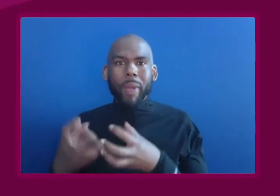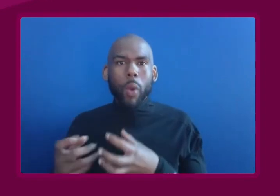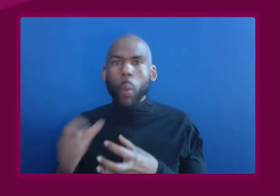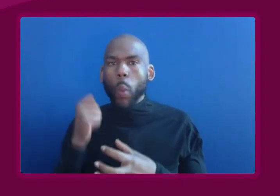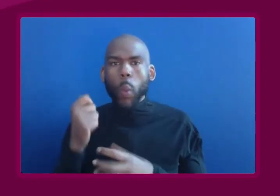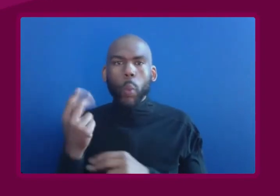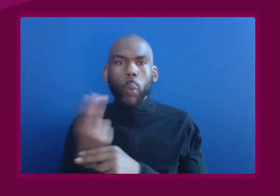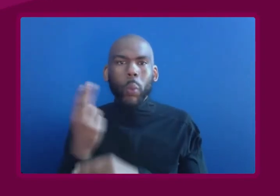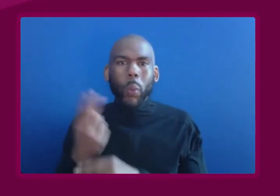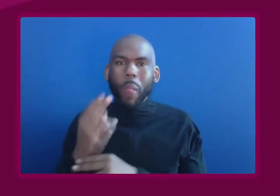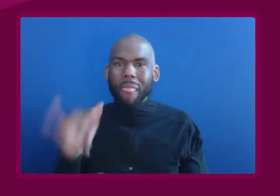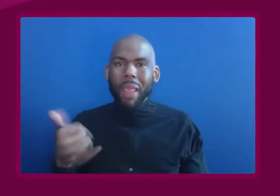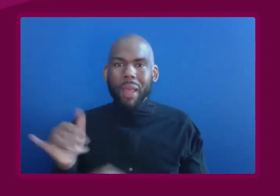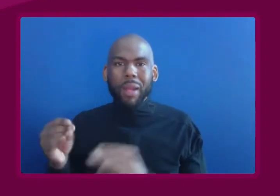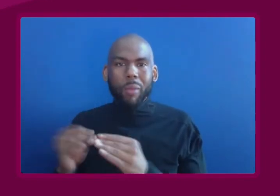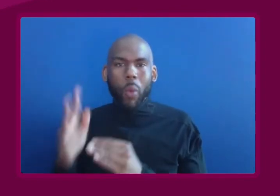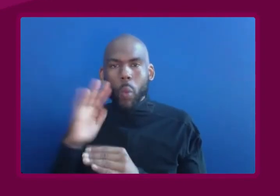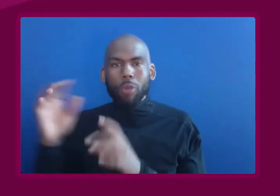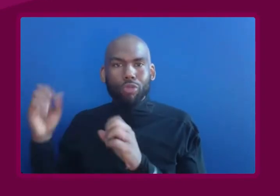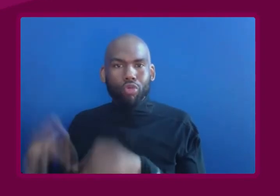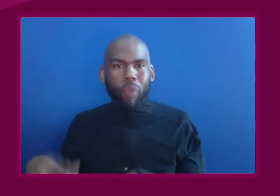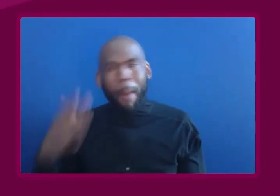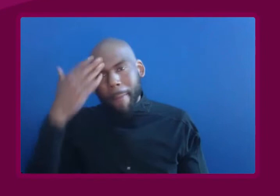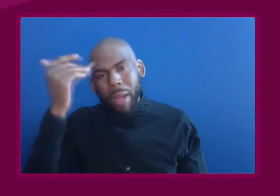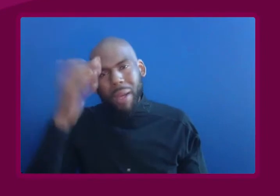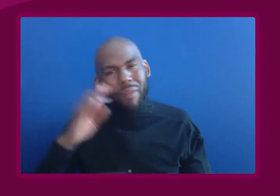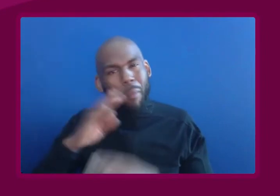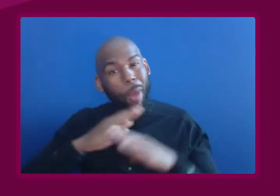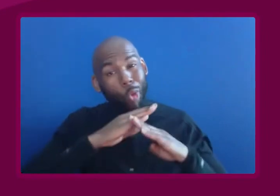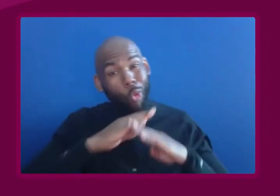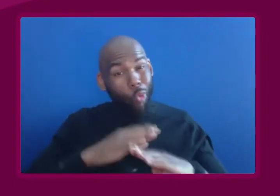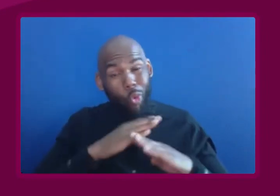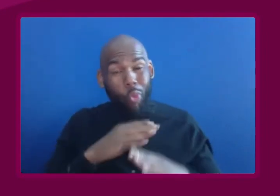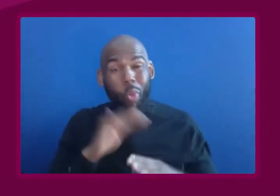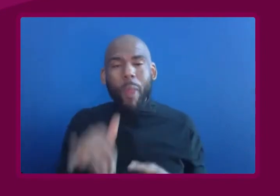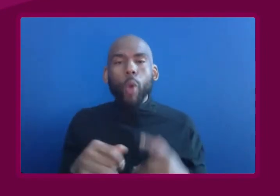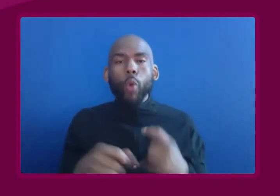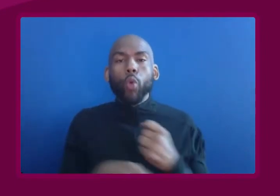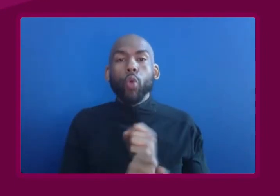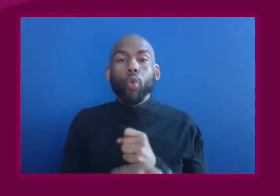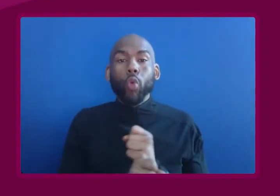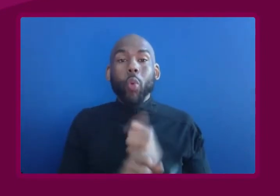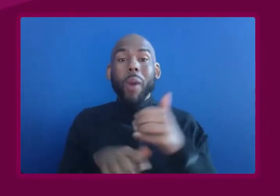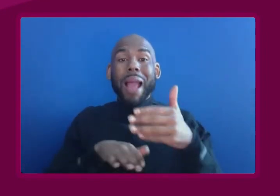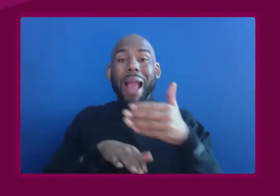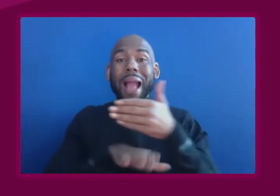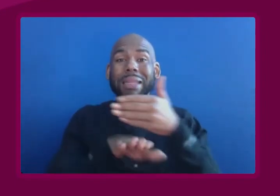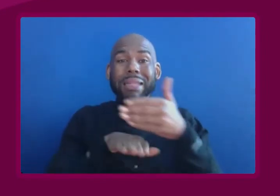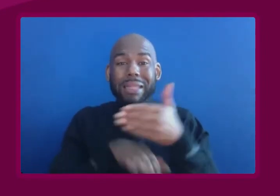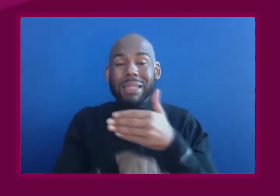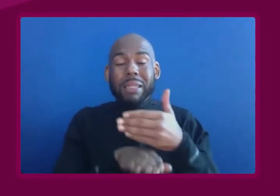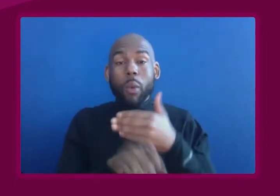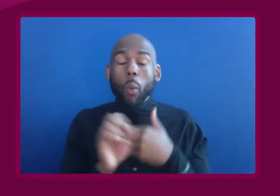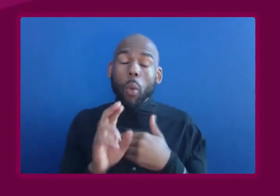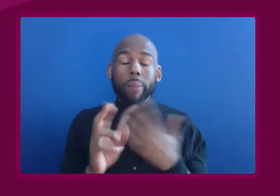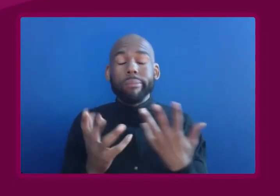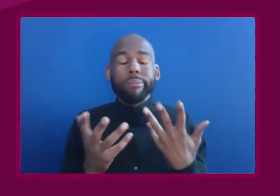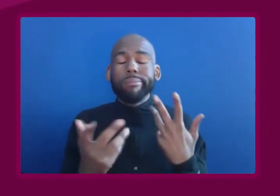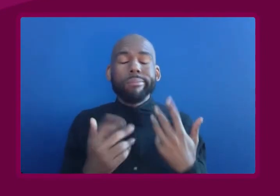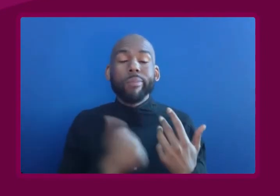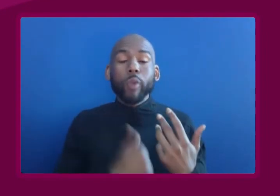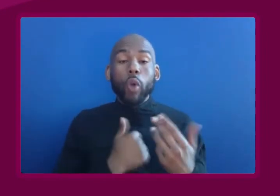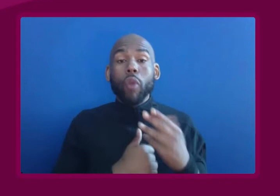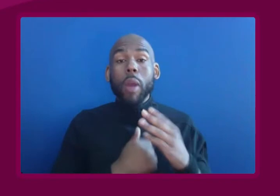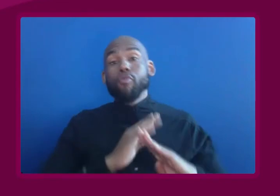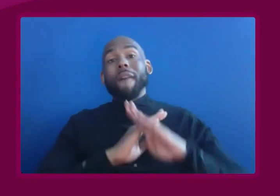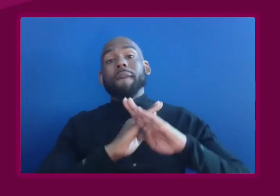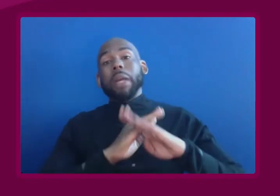So when you think about barriers, it creates access or prevents access, not only to the